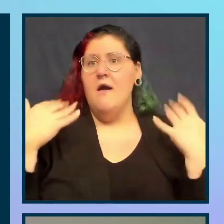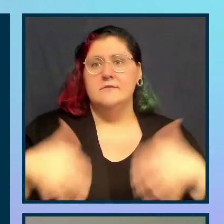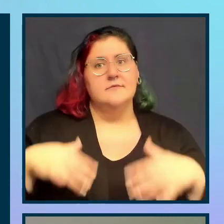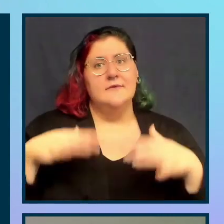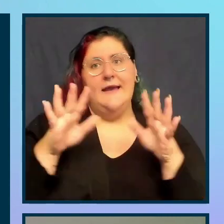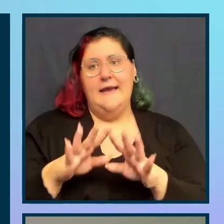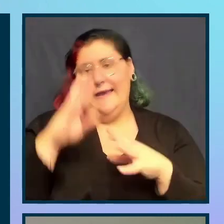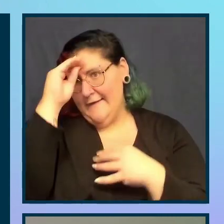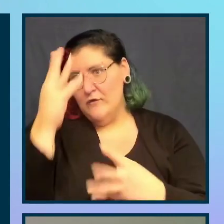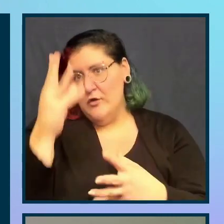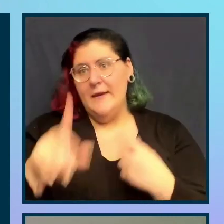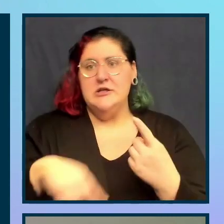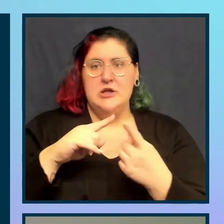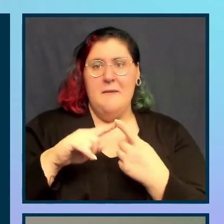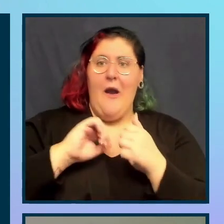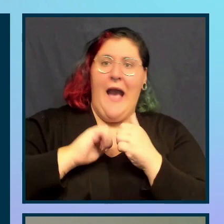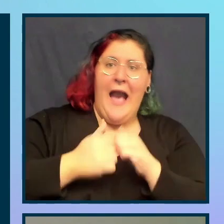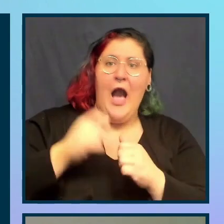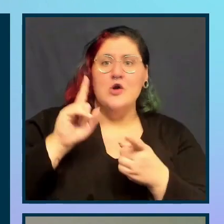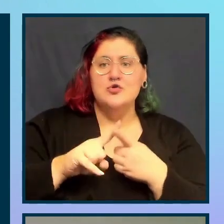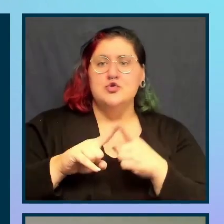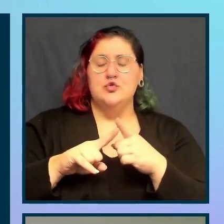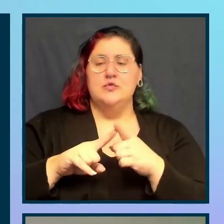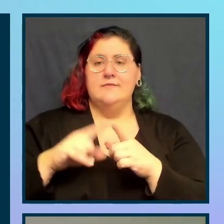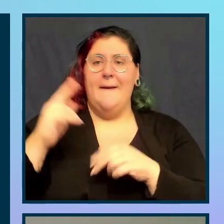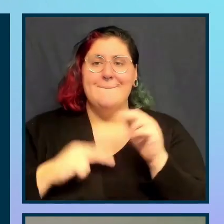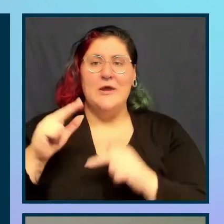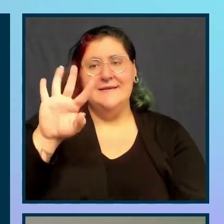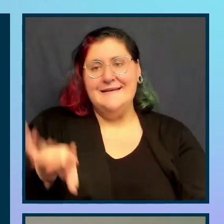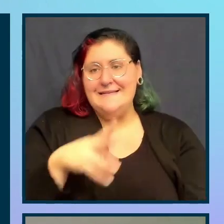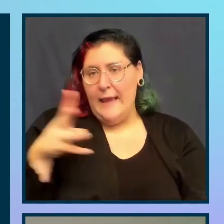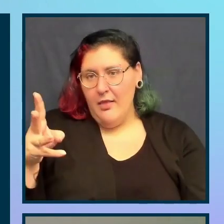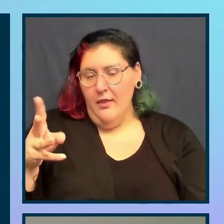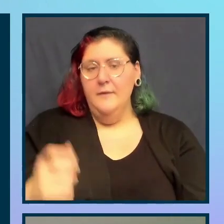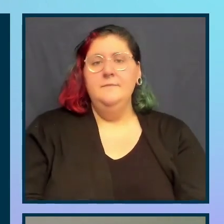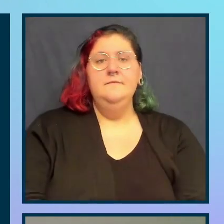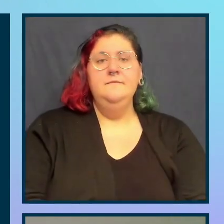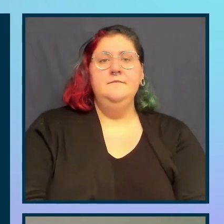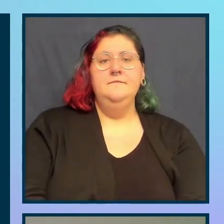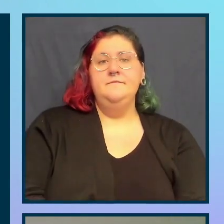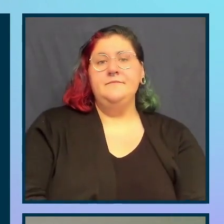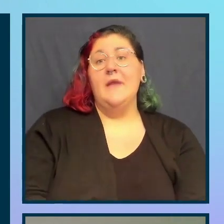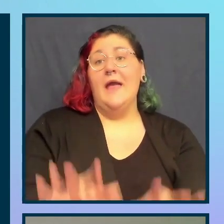even though they are a very complex pattern. And form errors is another example that isn't strictly a component,